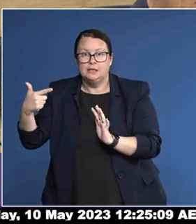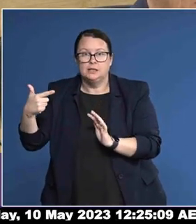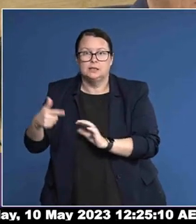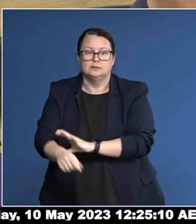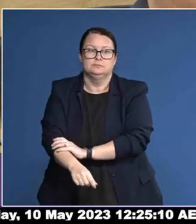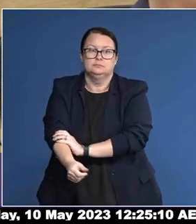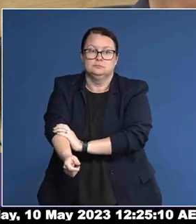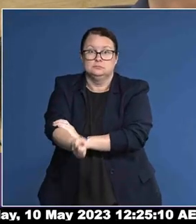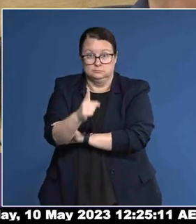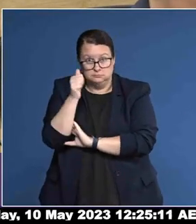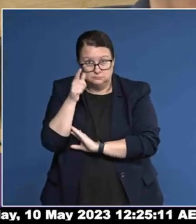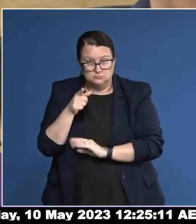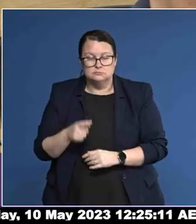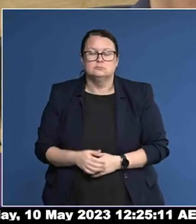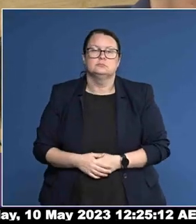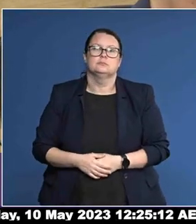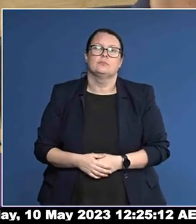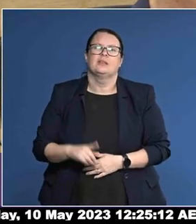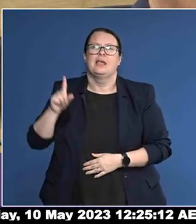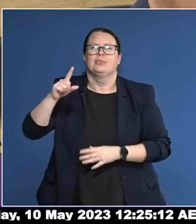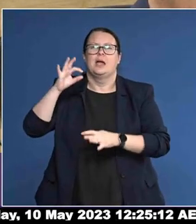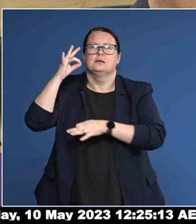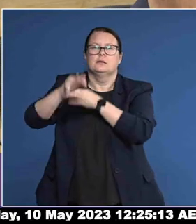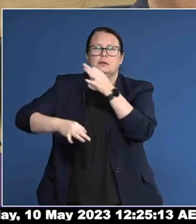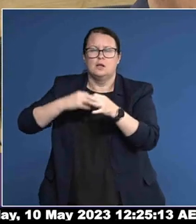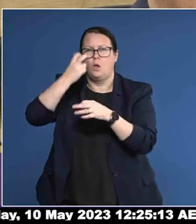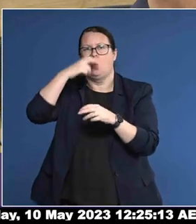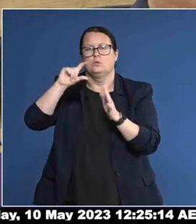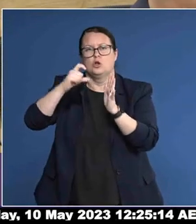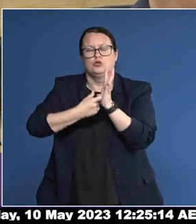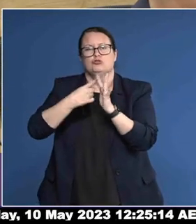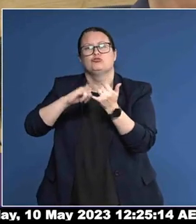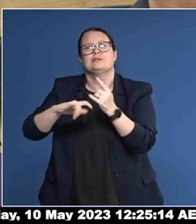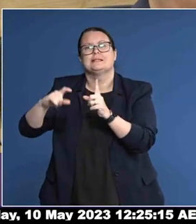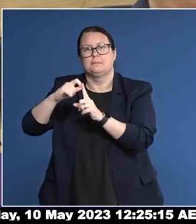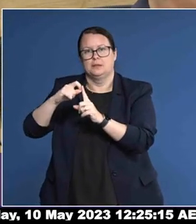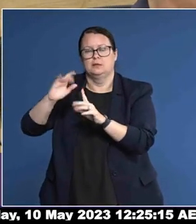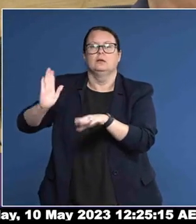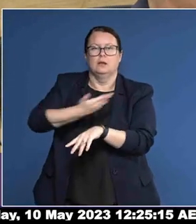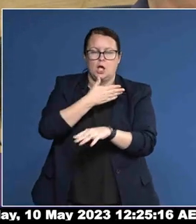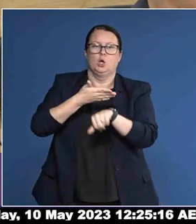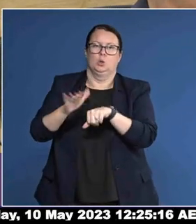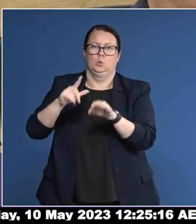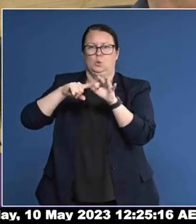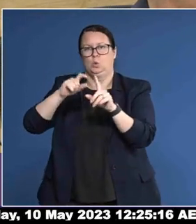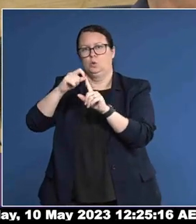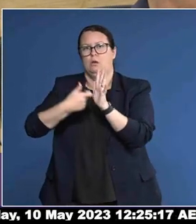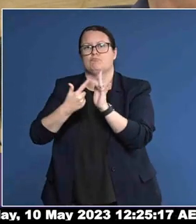Yes. MS EASTMAN: It replaced the old CRISP system. Yes. MS EASTMAN: And so that records that were in the former record